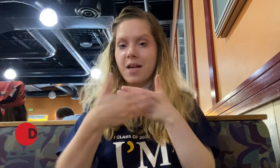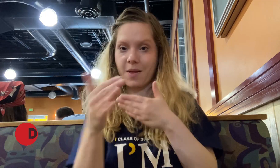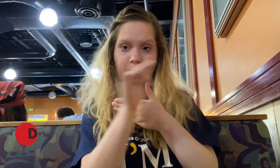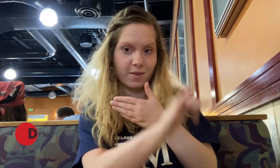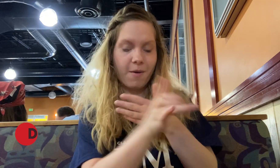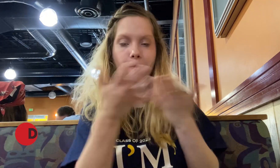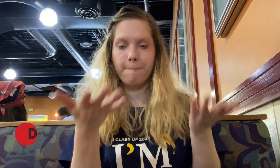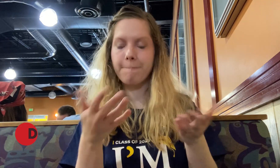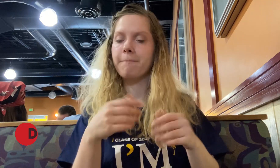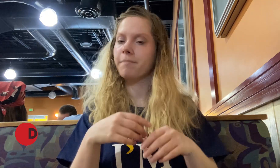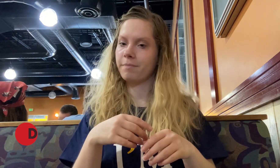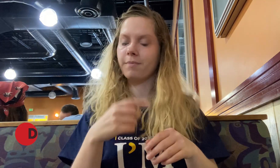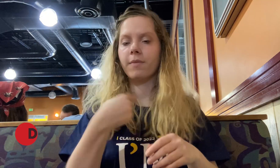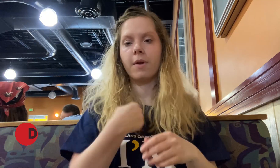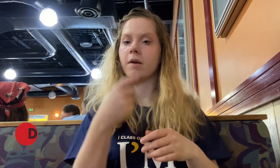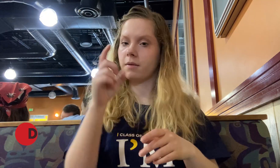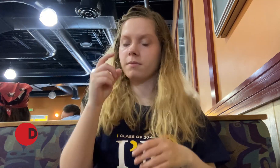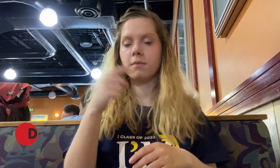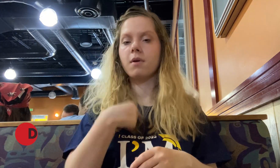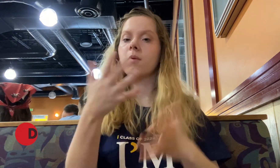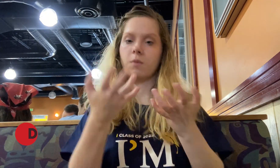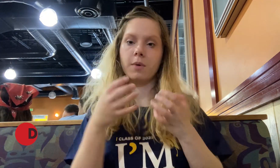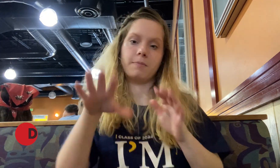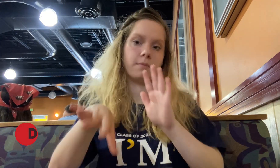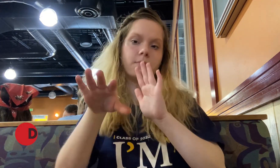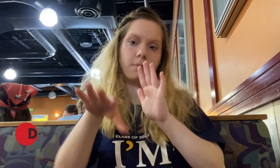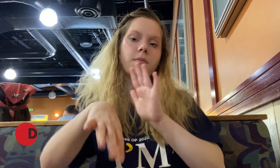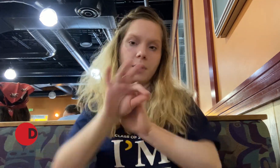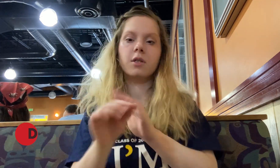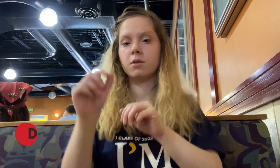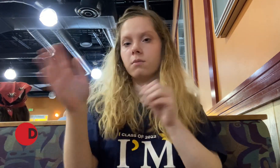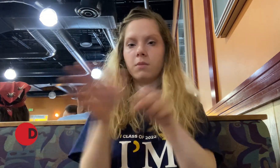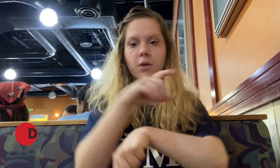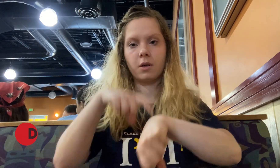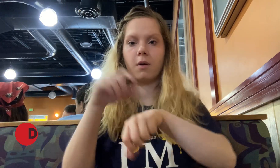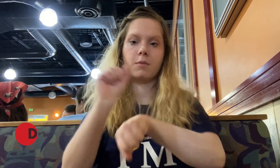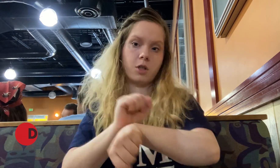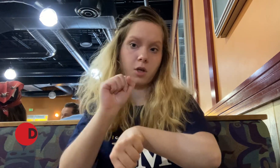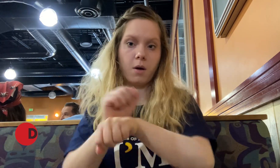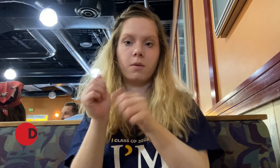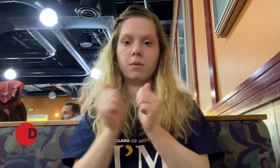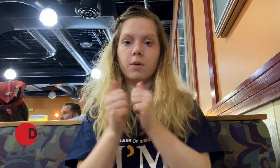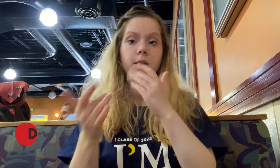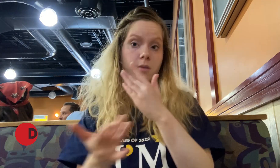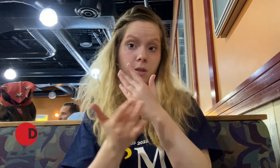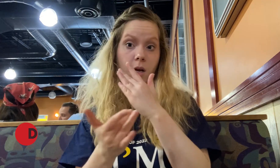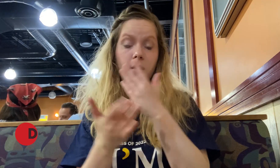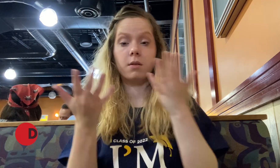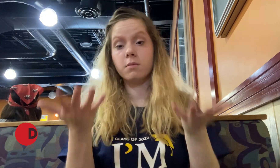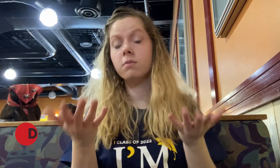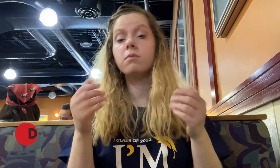After that, I want to find a full-time job in tech.